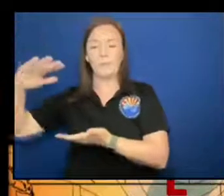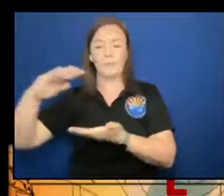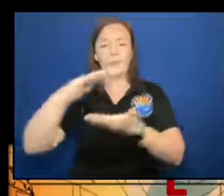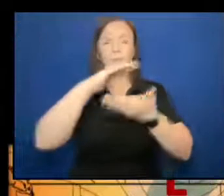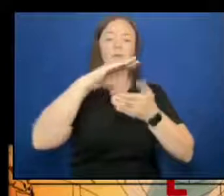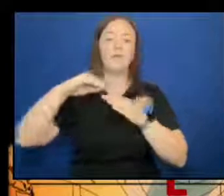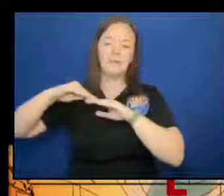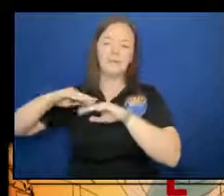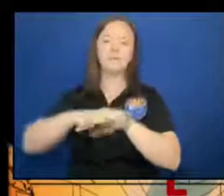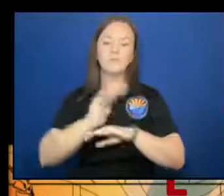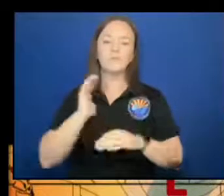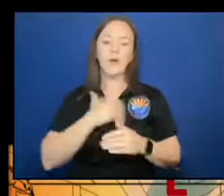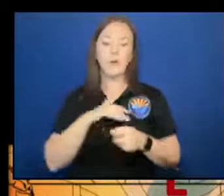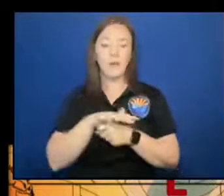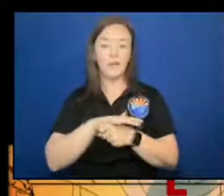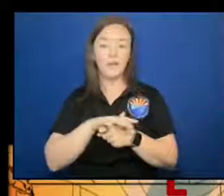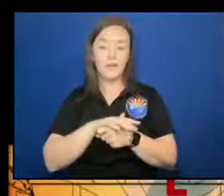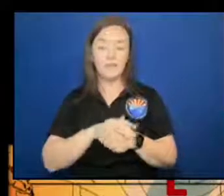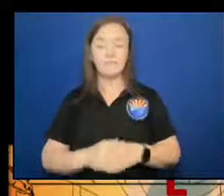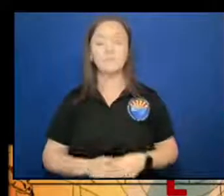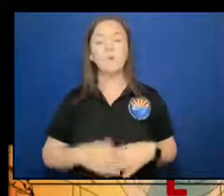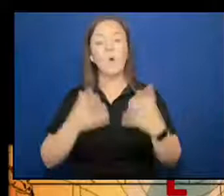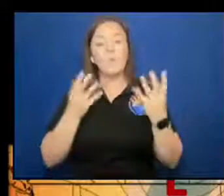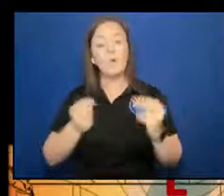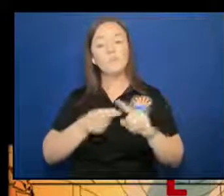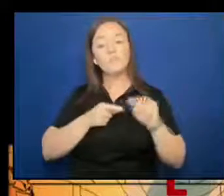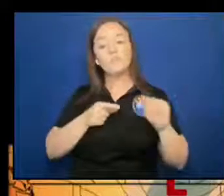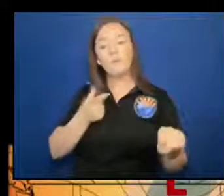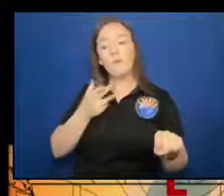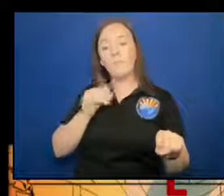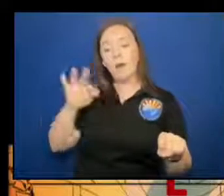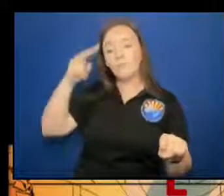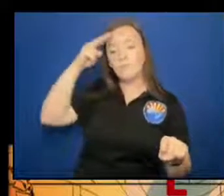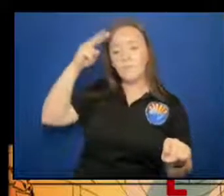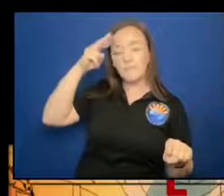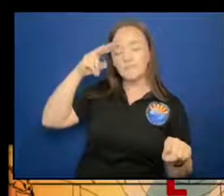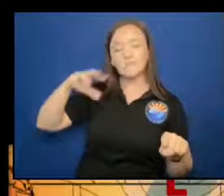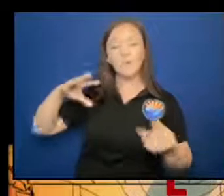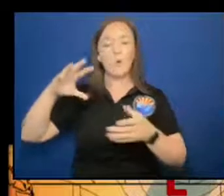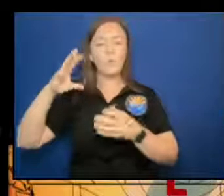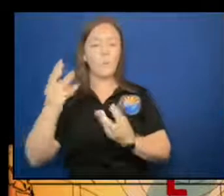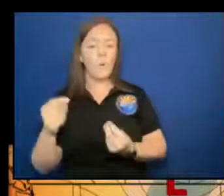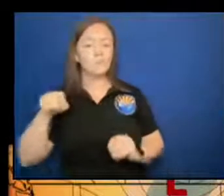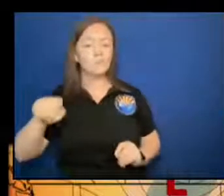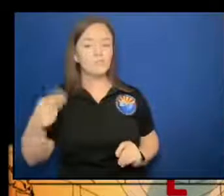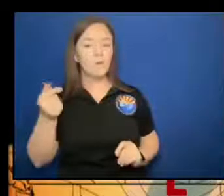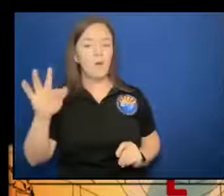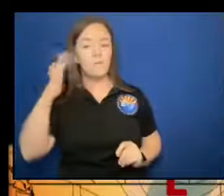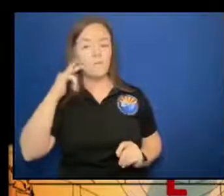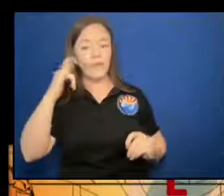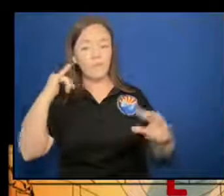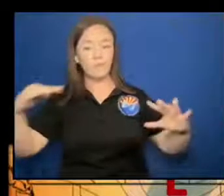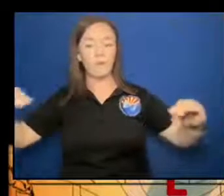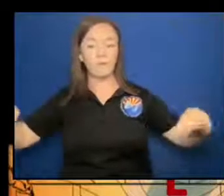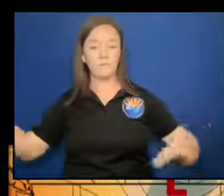UNTIL WE TRANSITION THE FIRE ON THURSDAY AT 7:00 AM AND NOW I WILL TURN IT DOWN TO THE OPERATIONS SECTION CHIEF